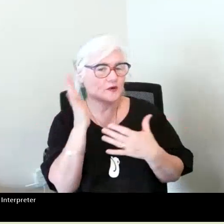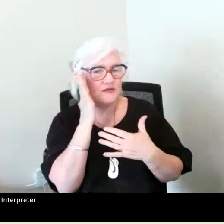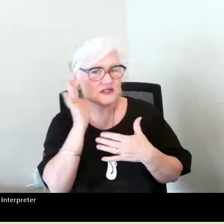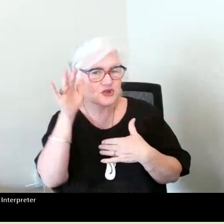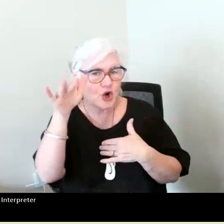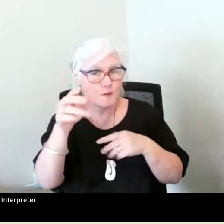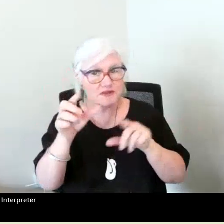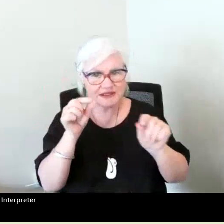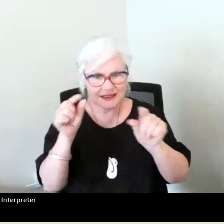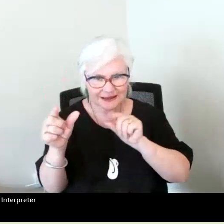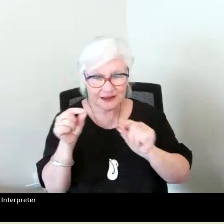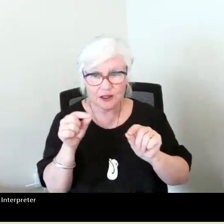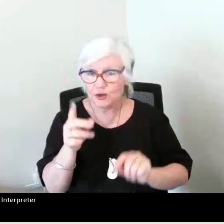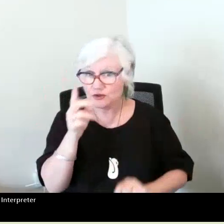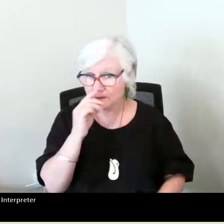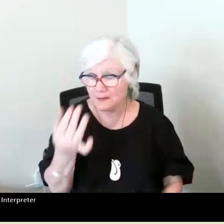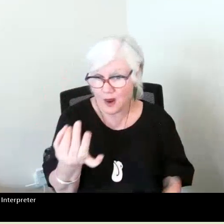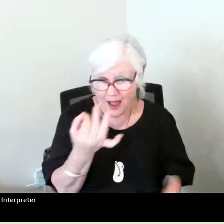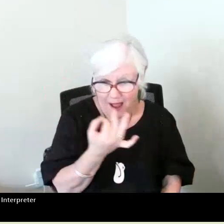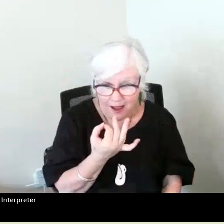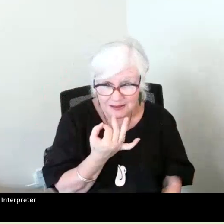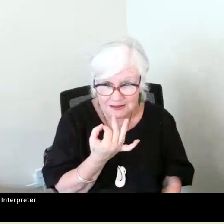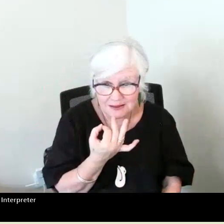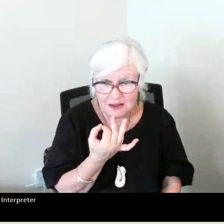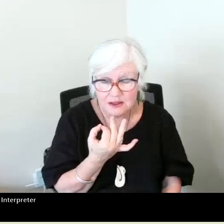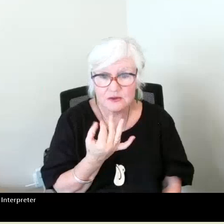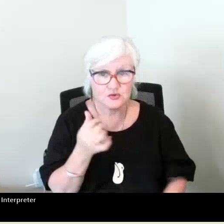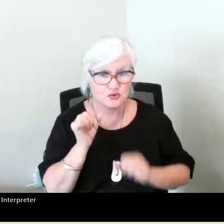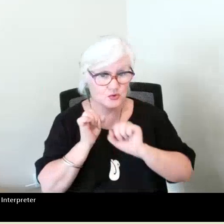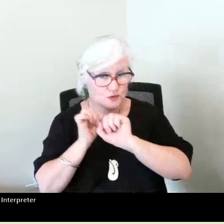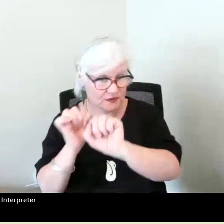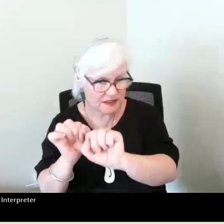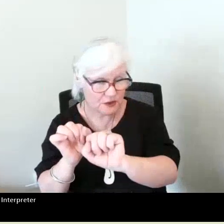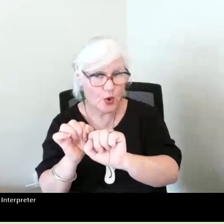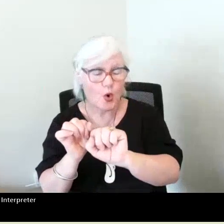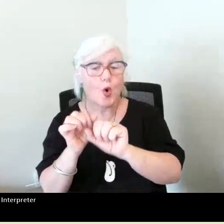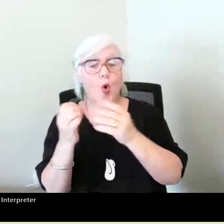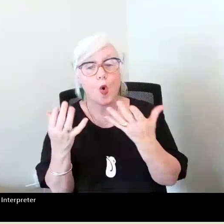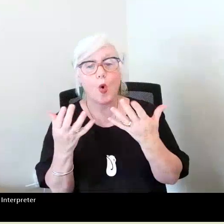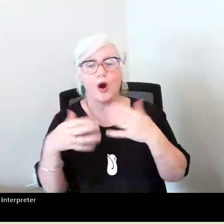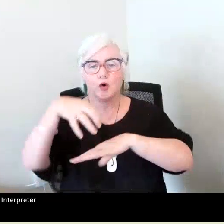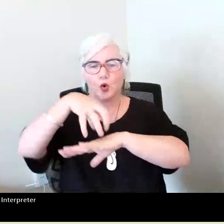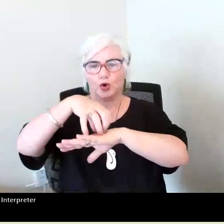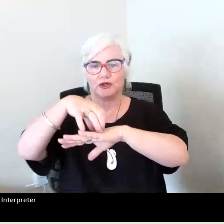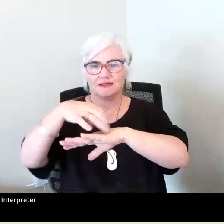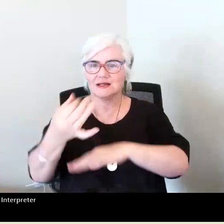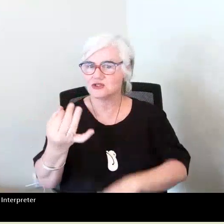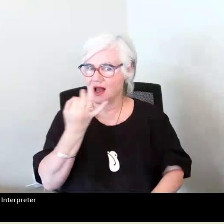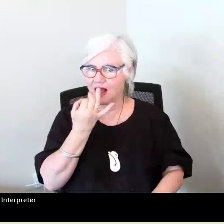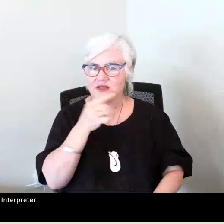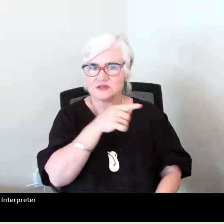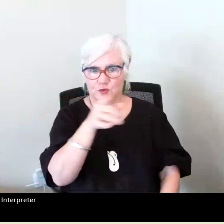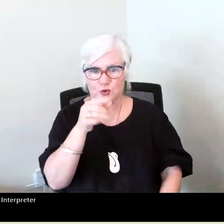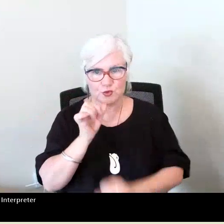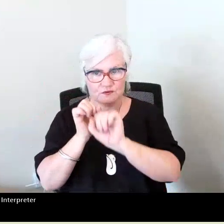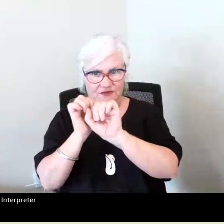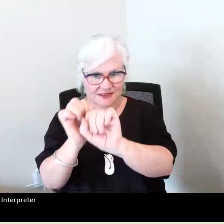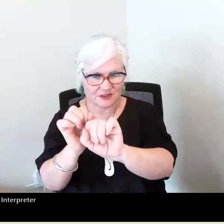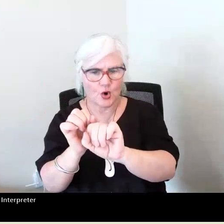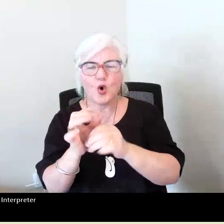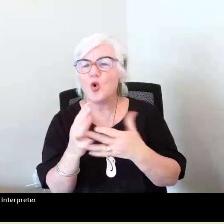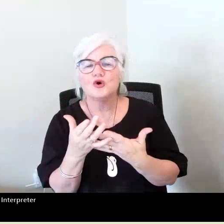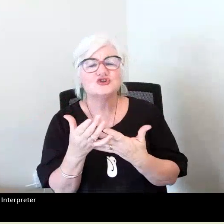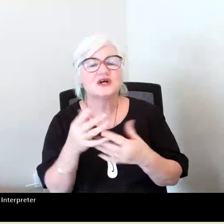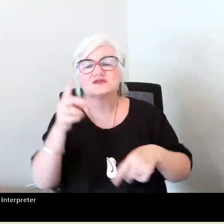Did people directly ask for the visit, or an organisation, or were they randomly visited?